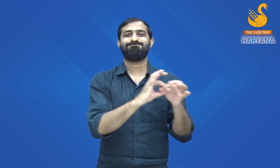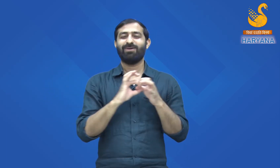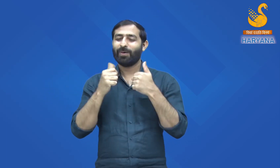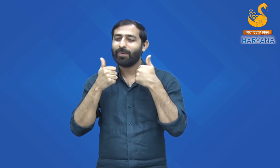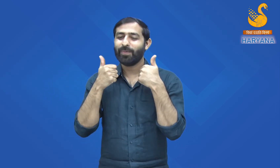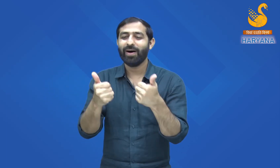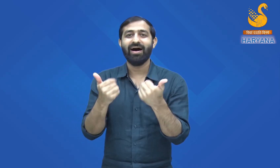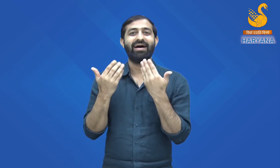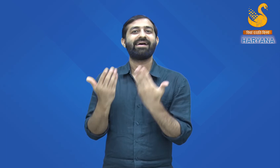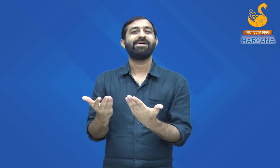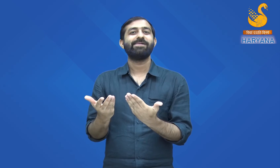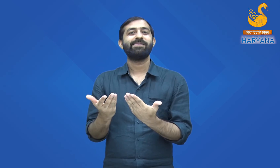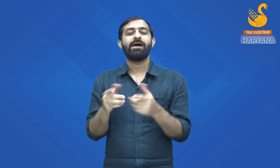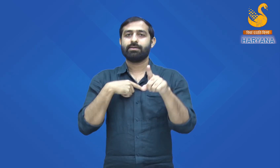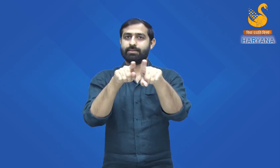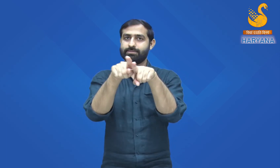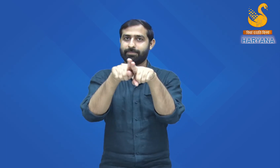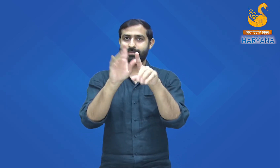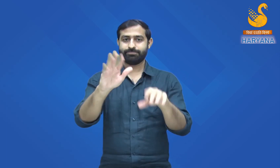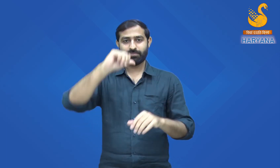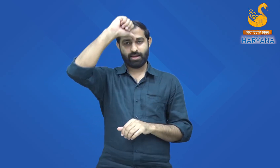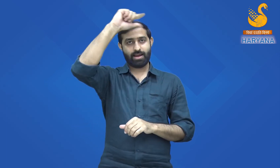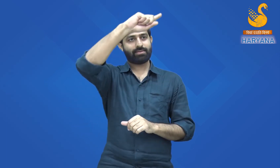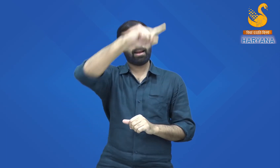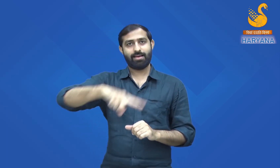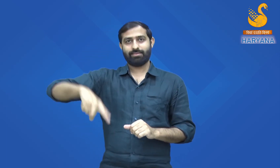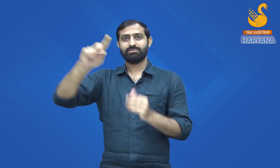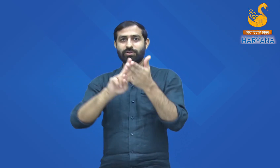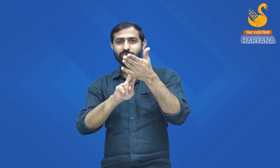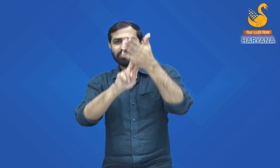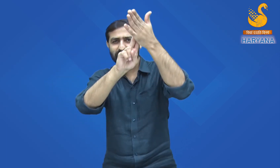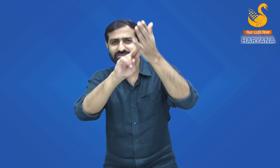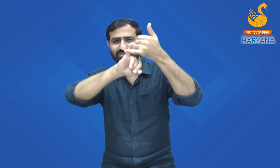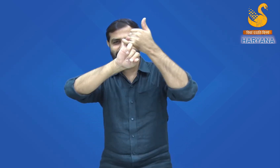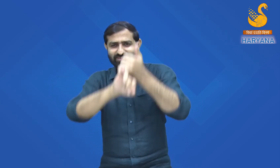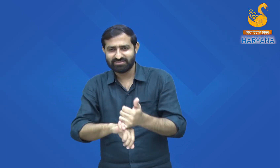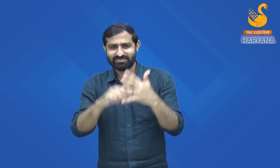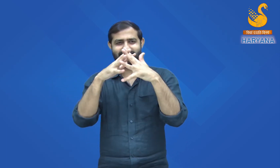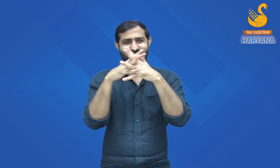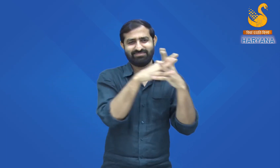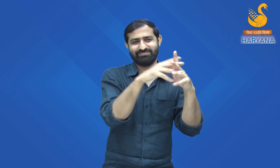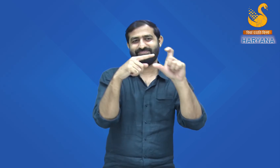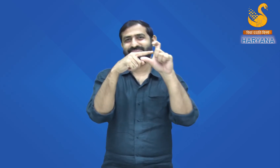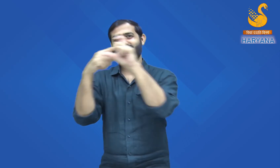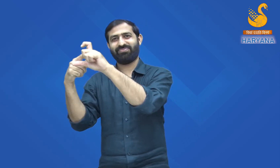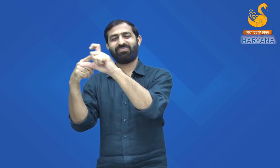Everyone is united even though we have diversity. If you look at north south east and west of Indian zones,